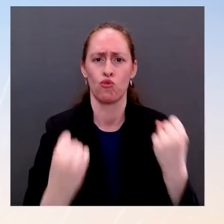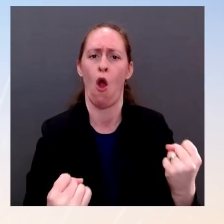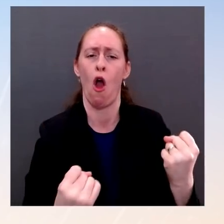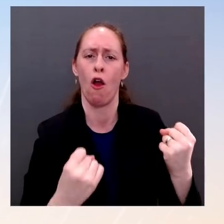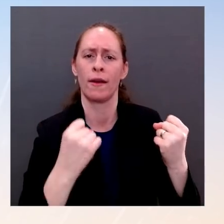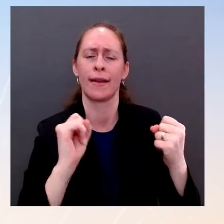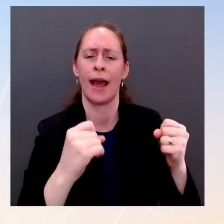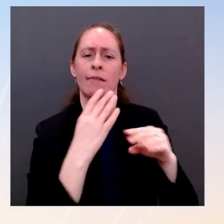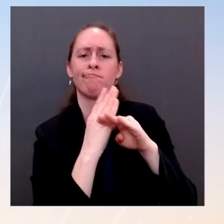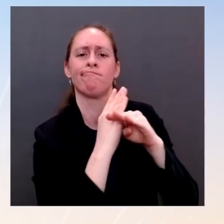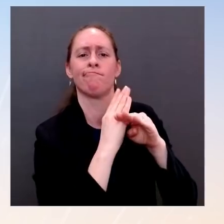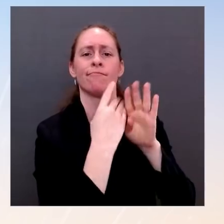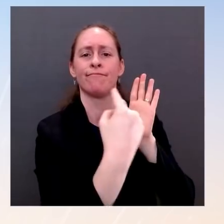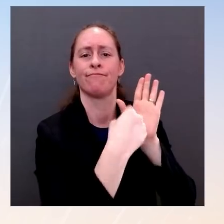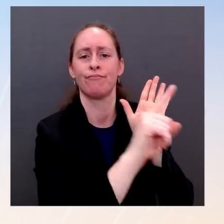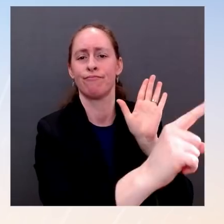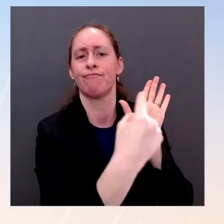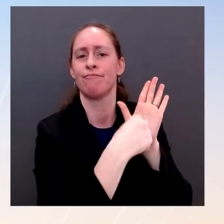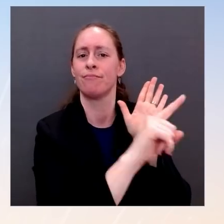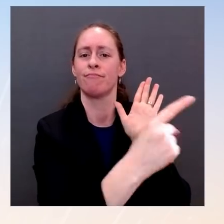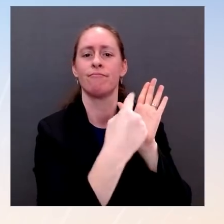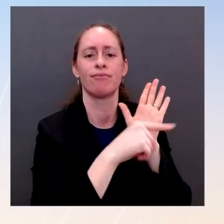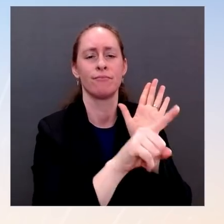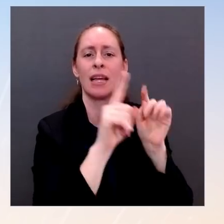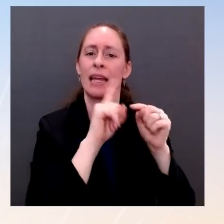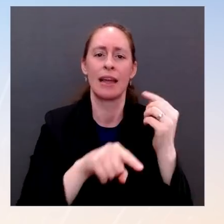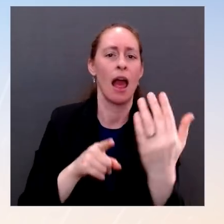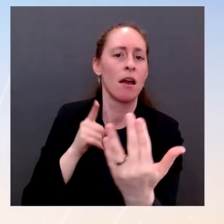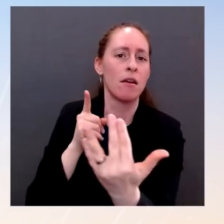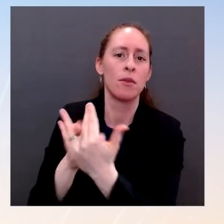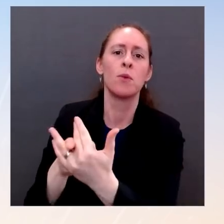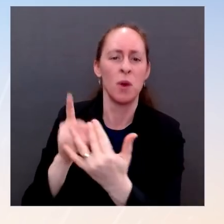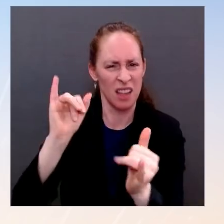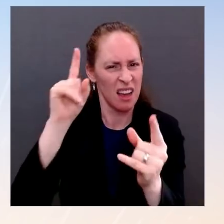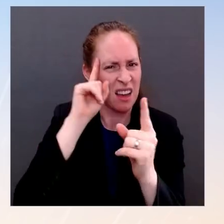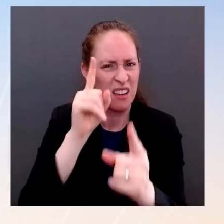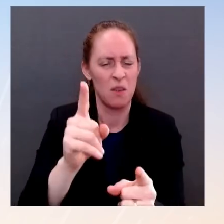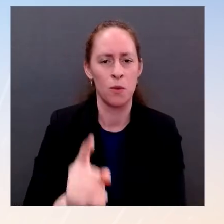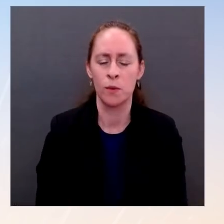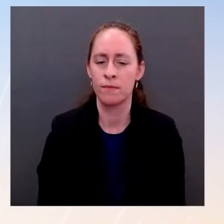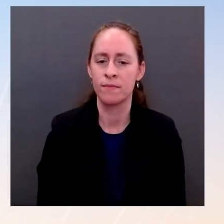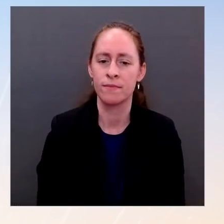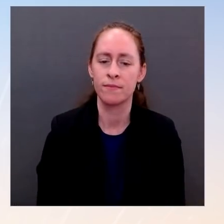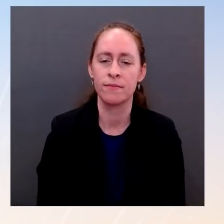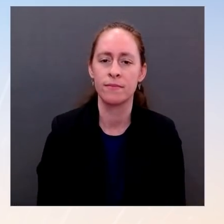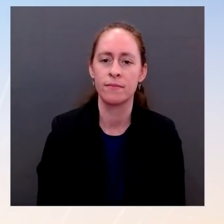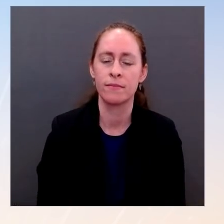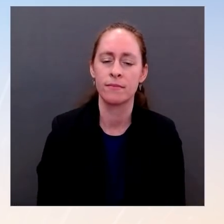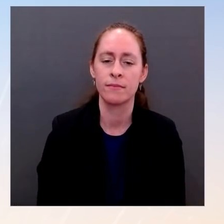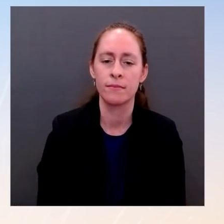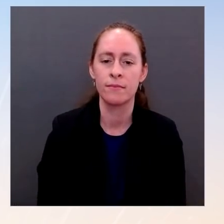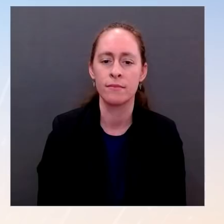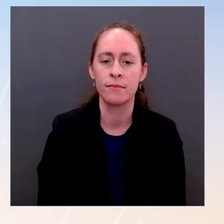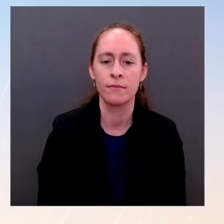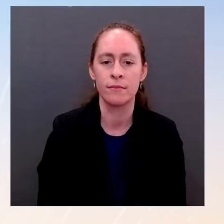Ms. Psaki: Phil? The Press: So, usually those sanctions affect the ordinary people. We've seen them in Africa and the other countries.